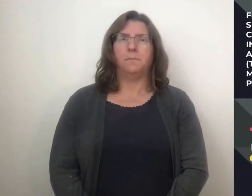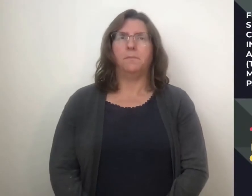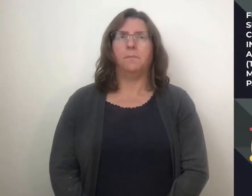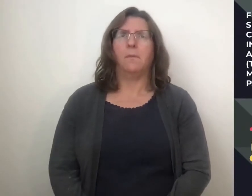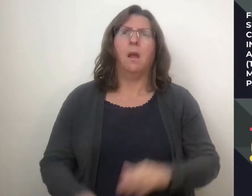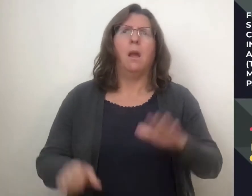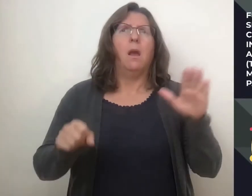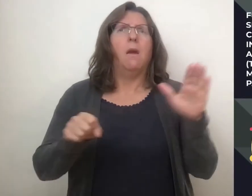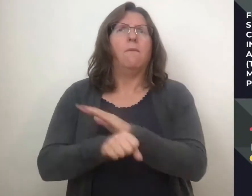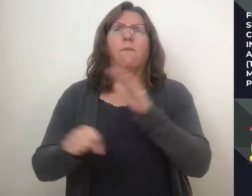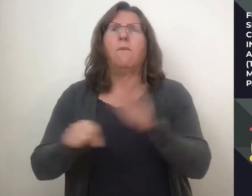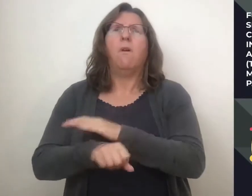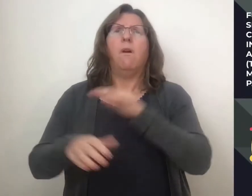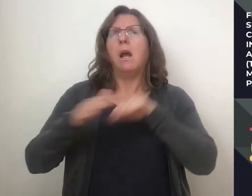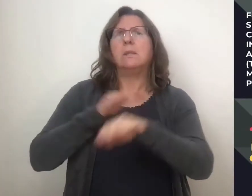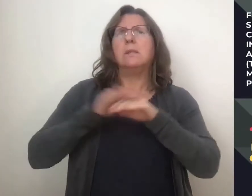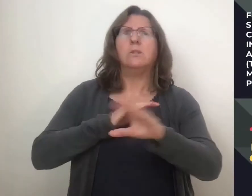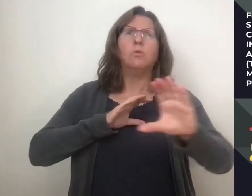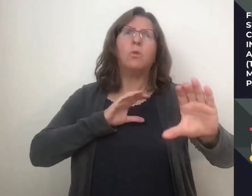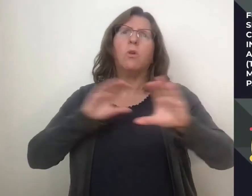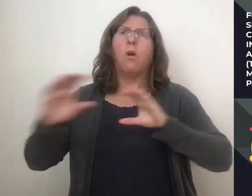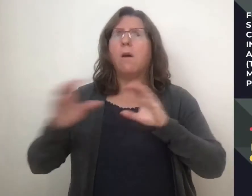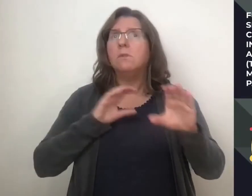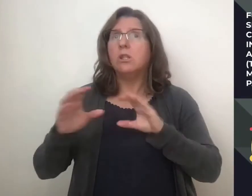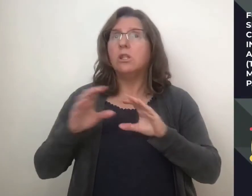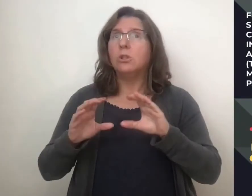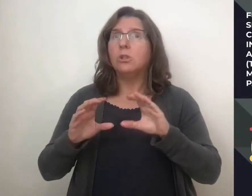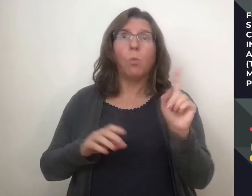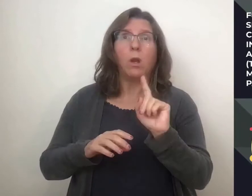When we talk about full access to spoken conversations,